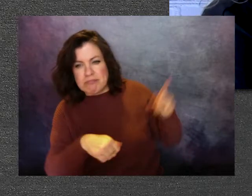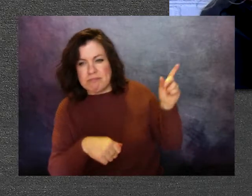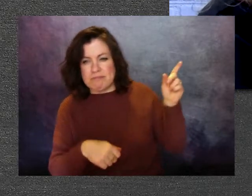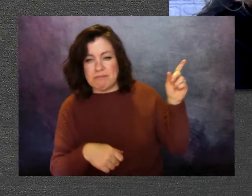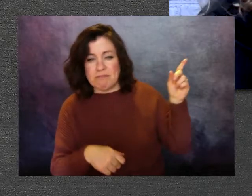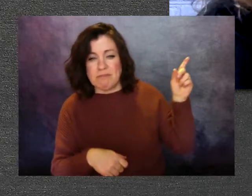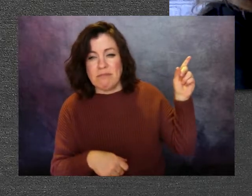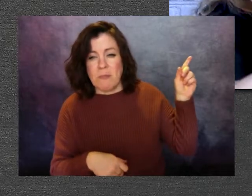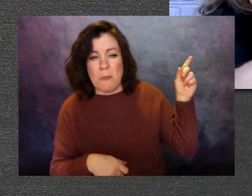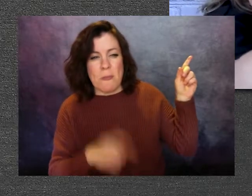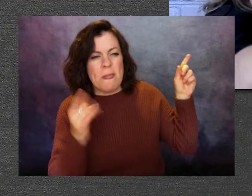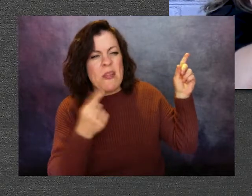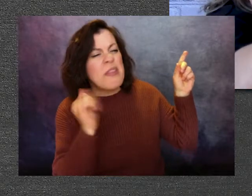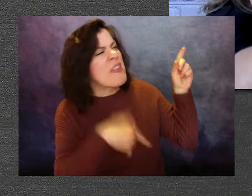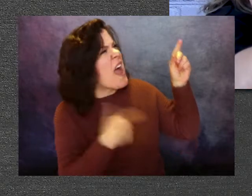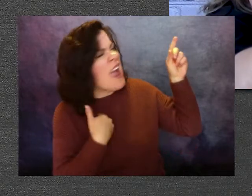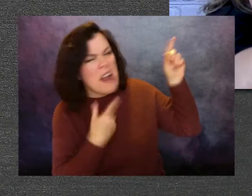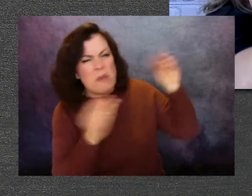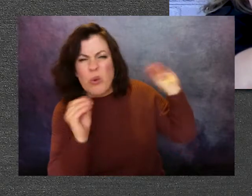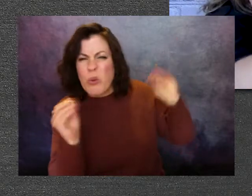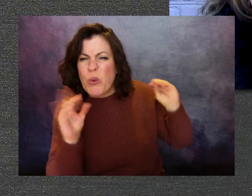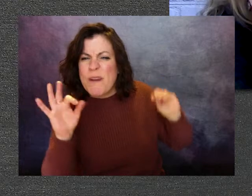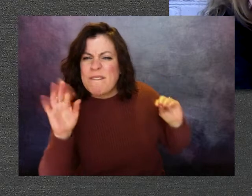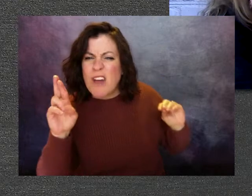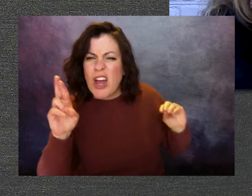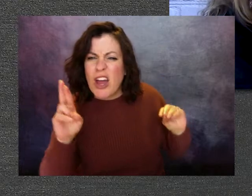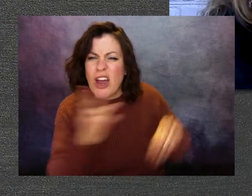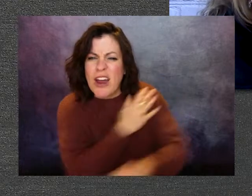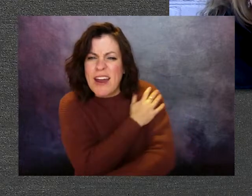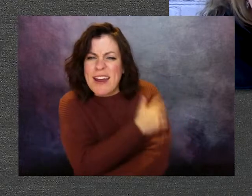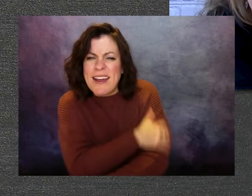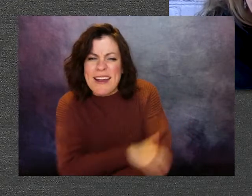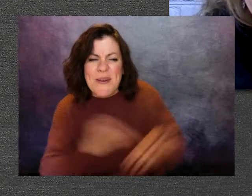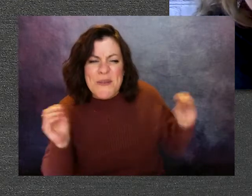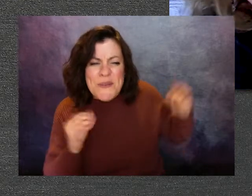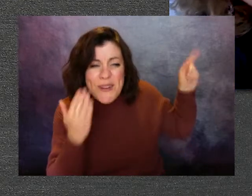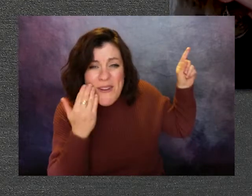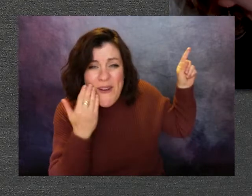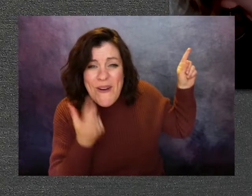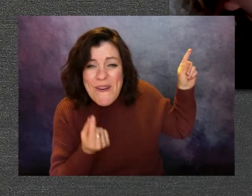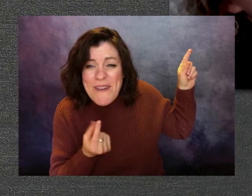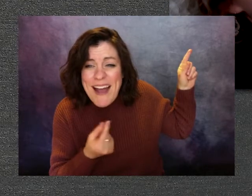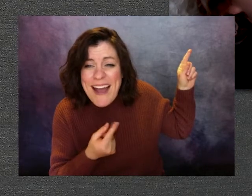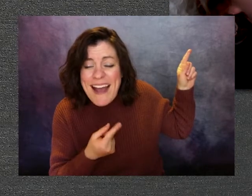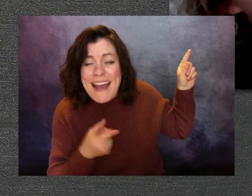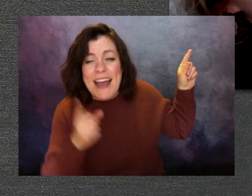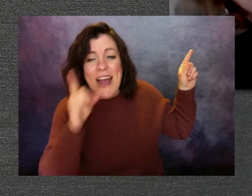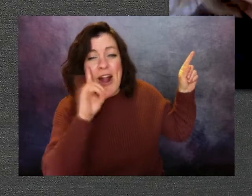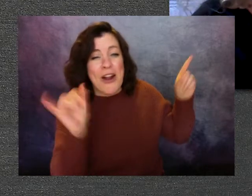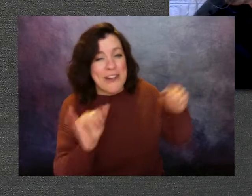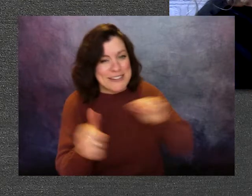Can you tell what that is right there? What is that? Looks like a turtle.